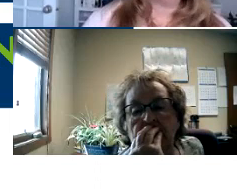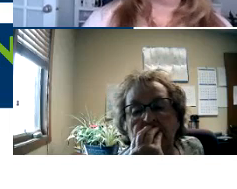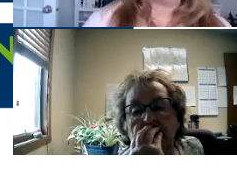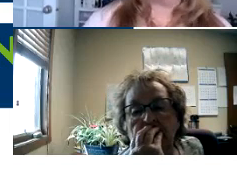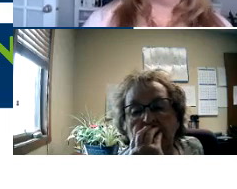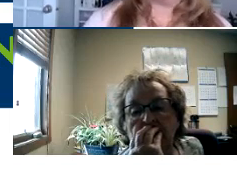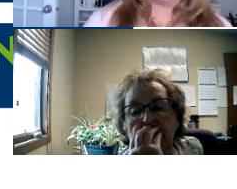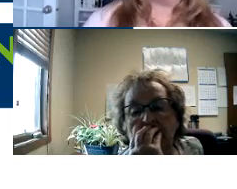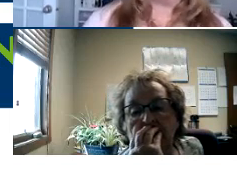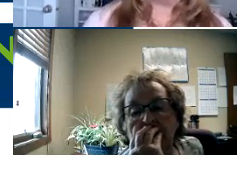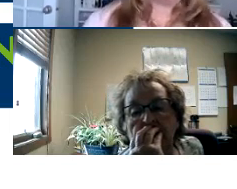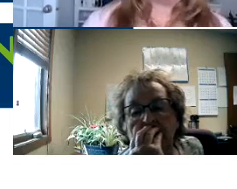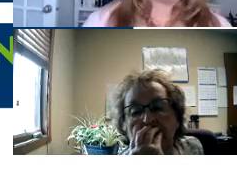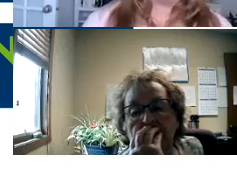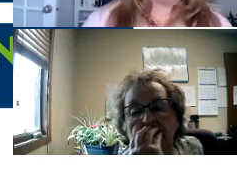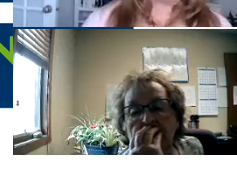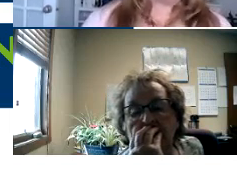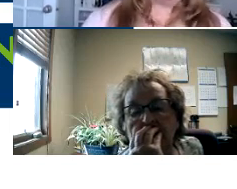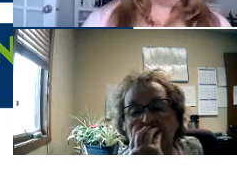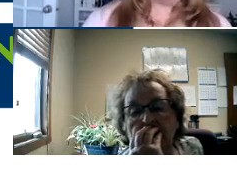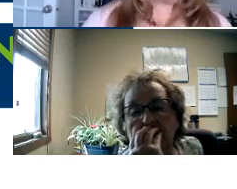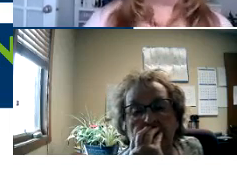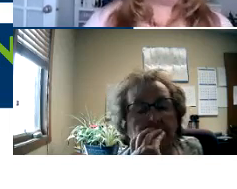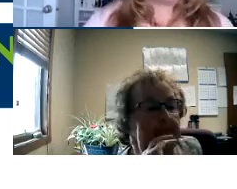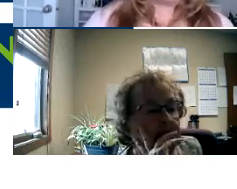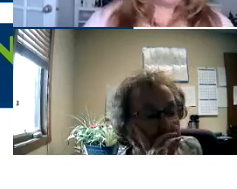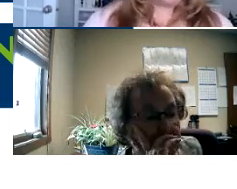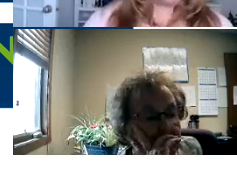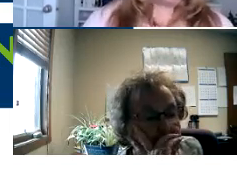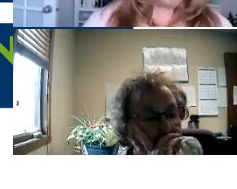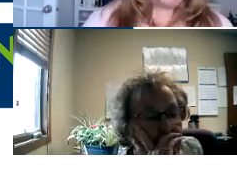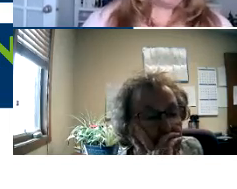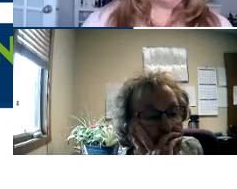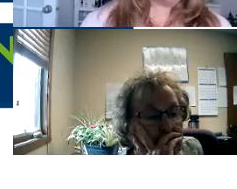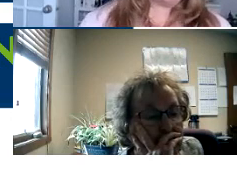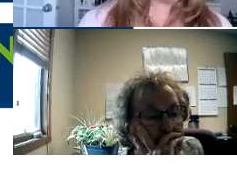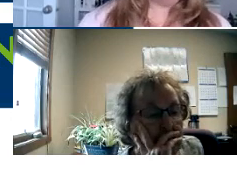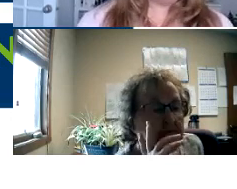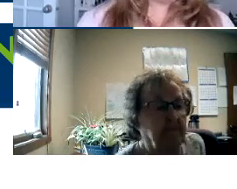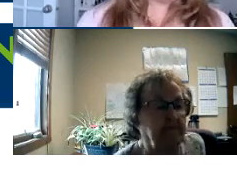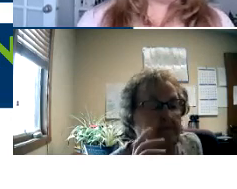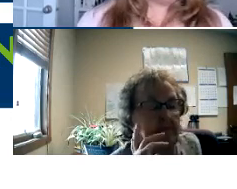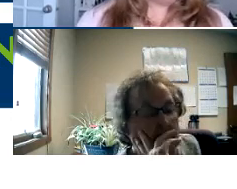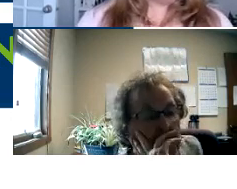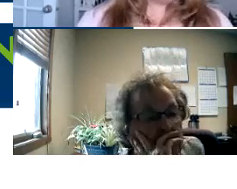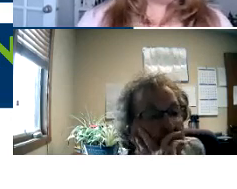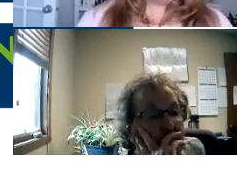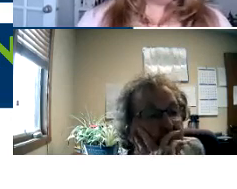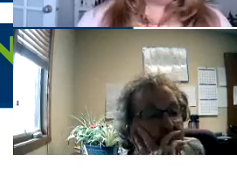the direct employment staff. This is maybe the supervisor or manager overseeing all those staff. There's four different ways to qualify.